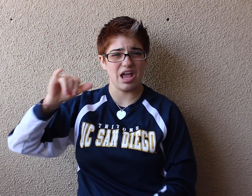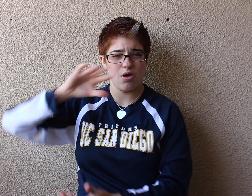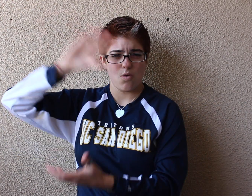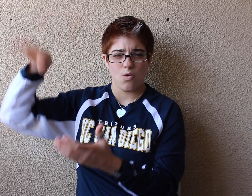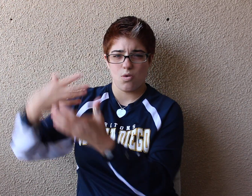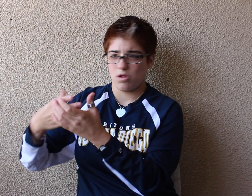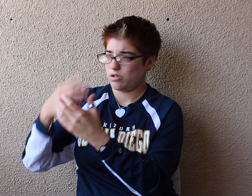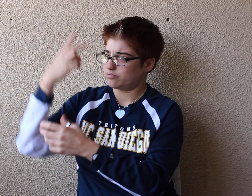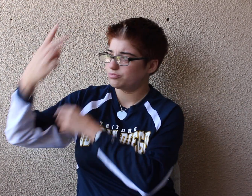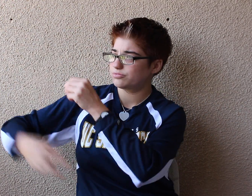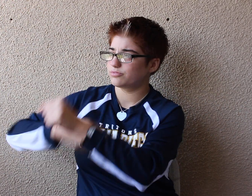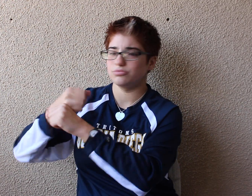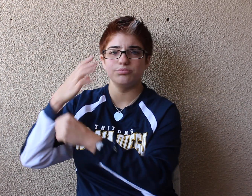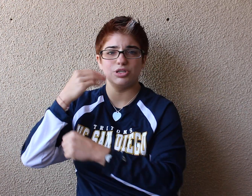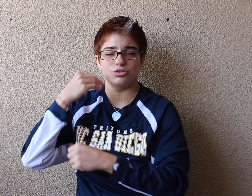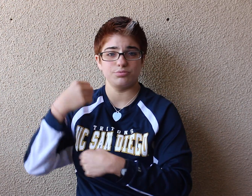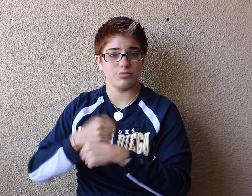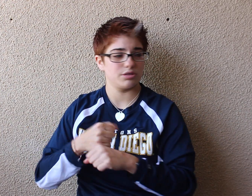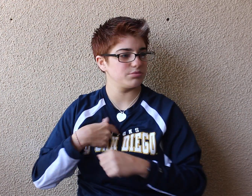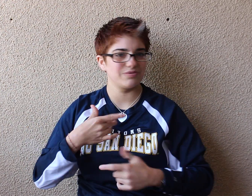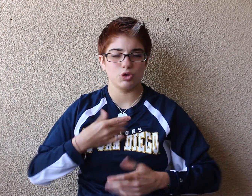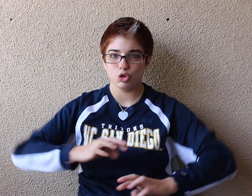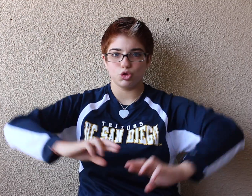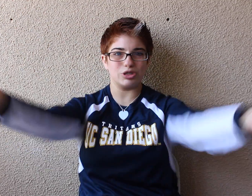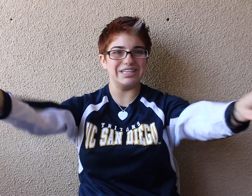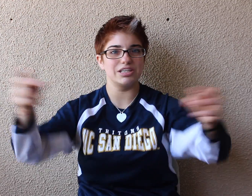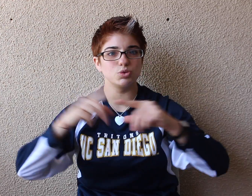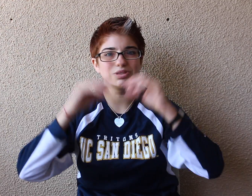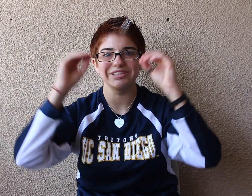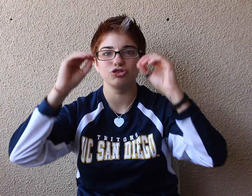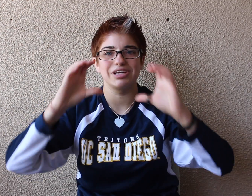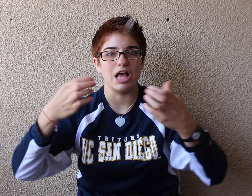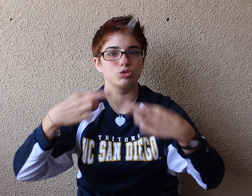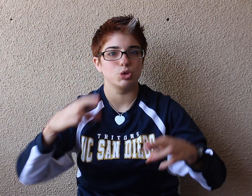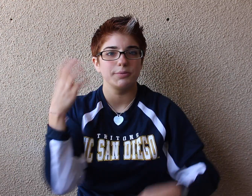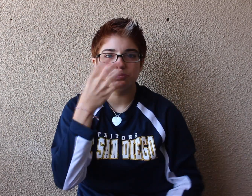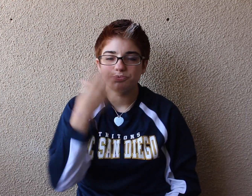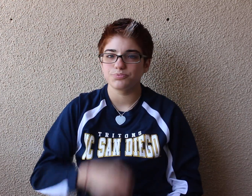After that two years experience at UCSD, I feel completely ready to teach in a classroom.